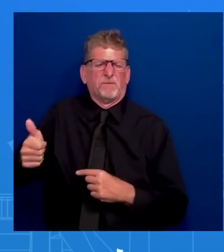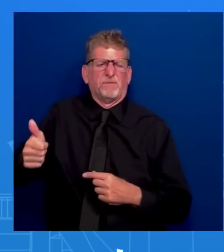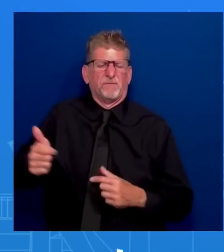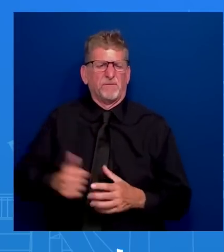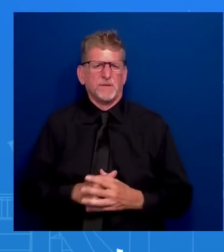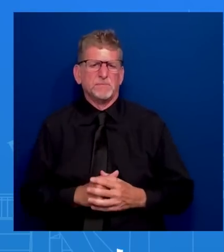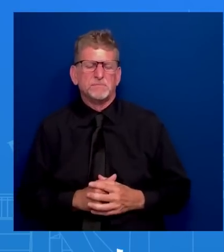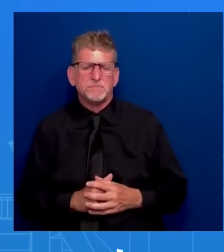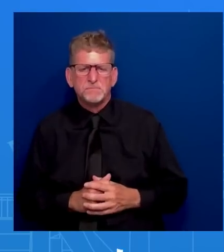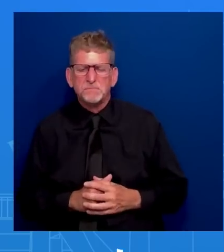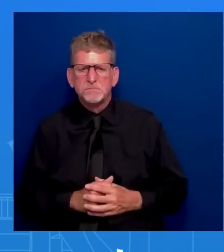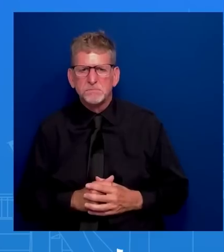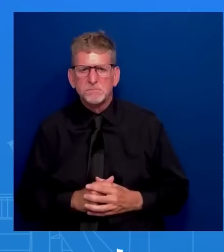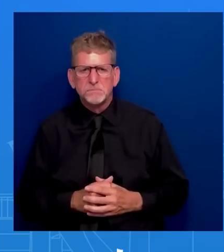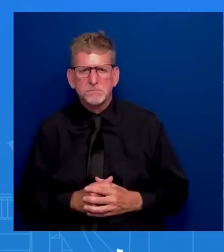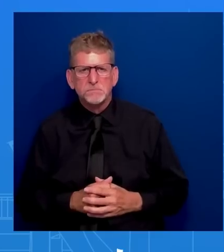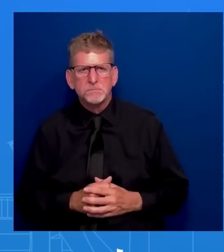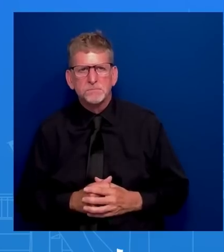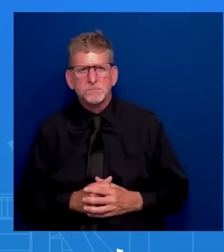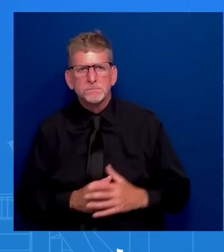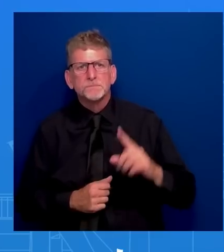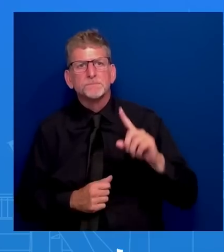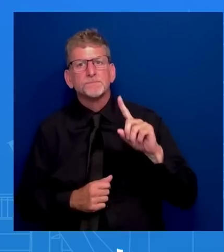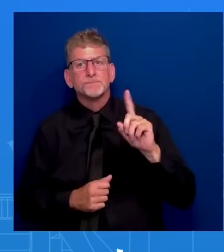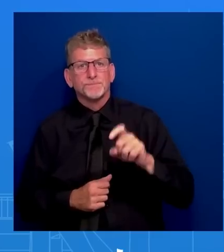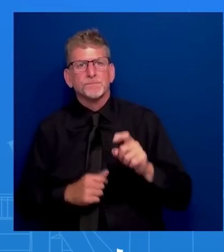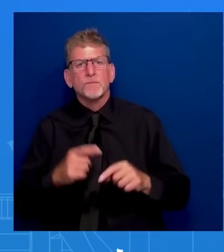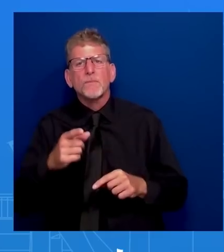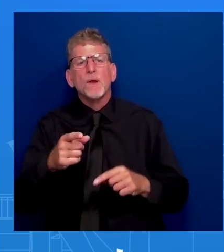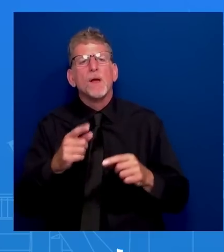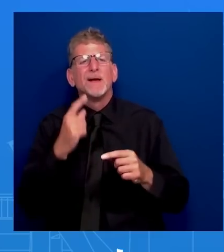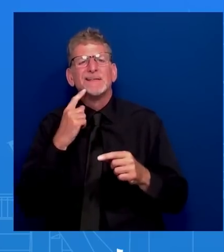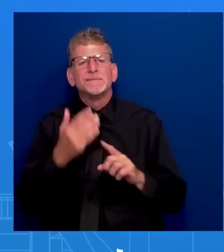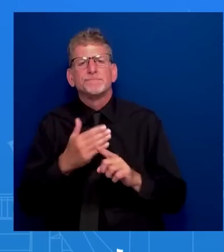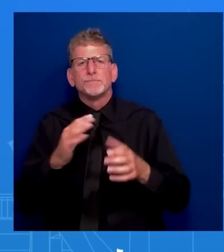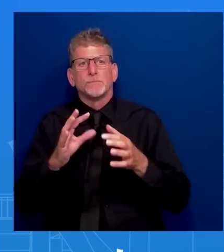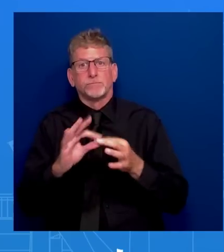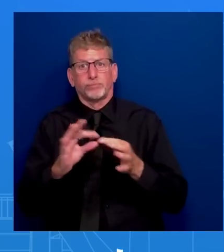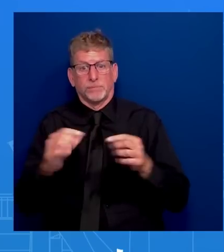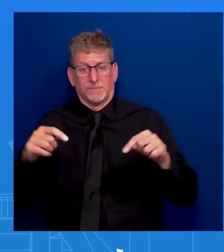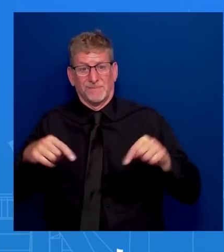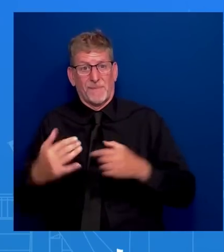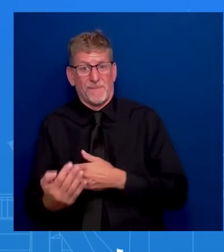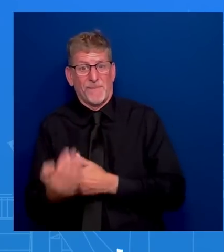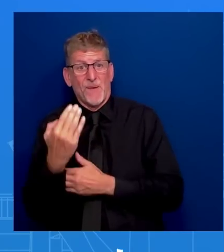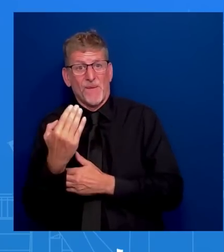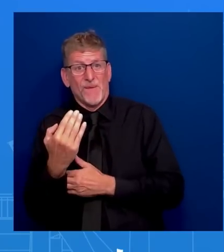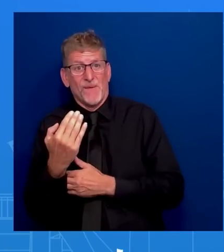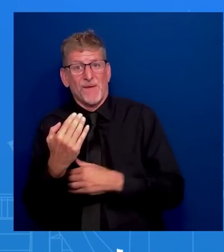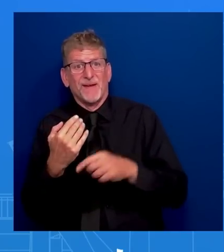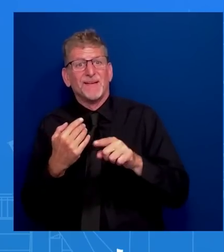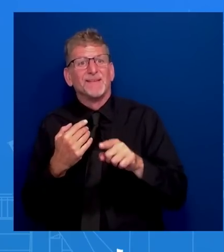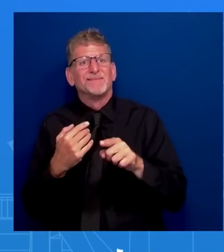that President Xi Jinping is a "scared bully" and "in a fragile place"? Ms. Jean-Pierre: I actually did not watch the interview. The Press: